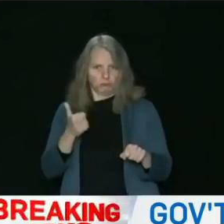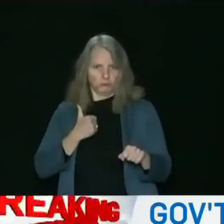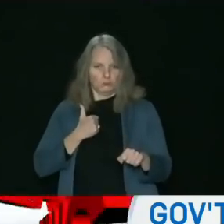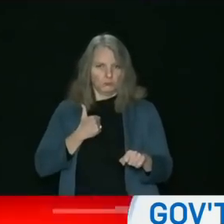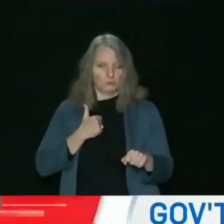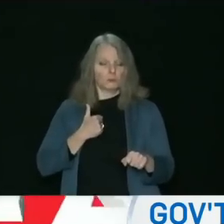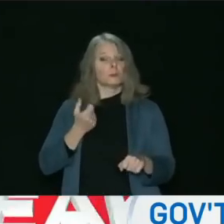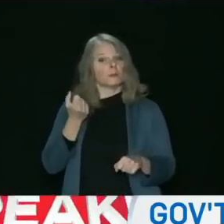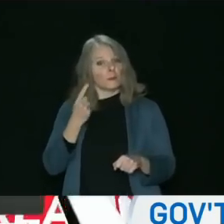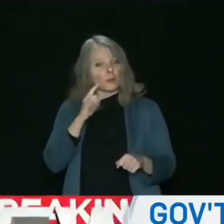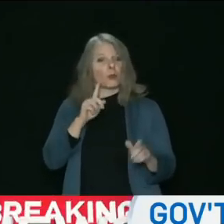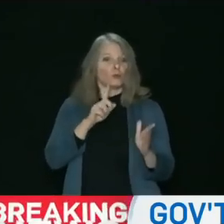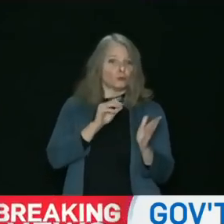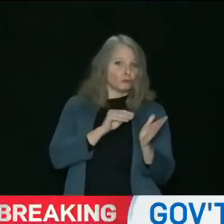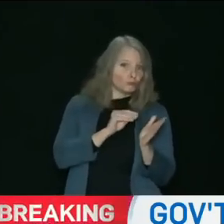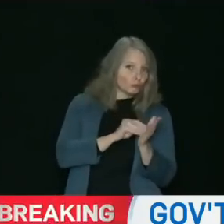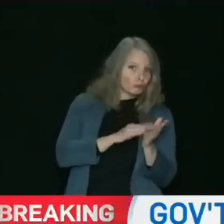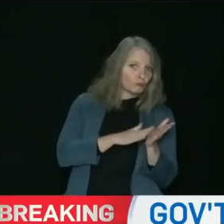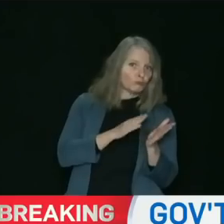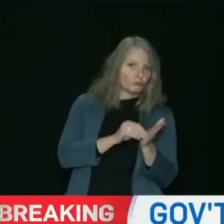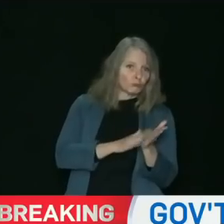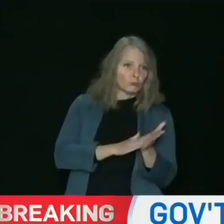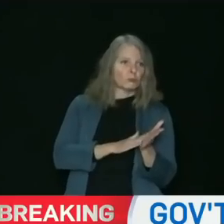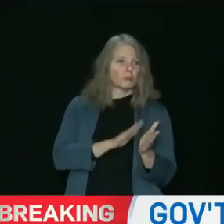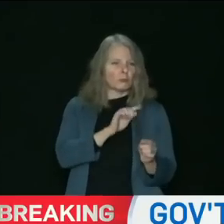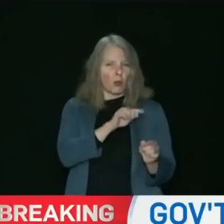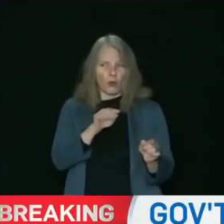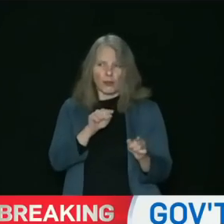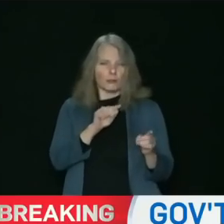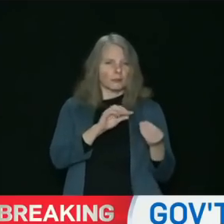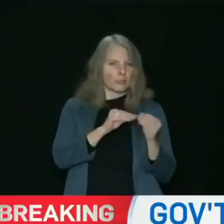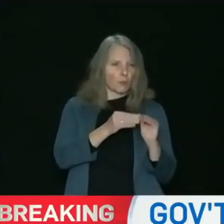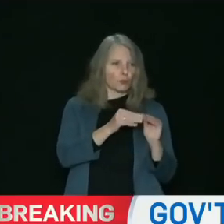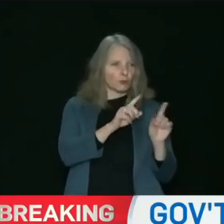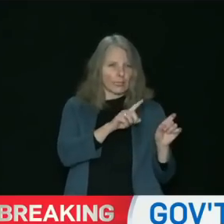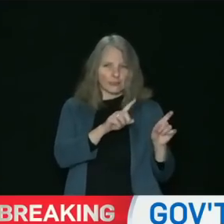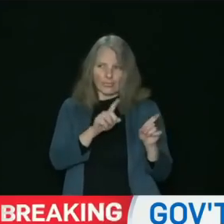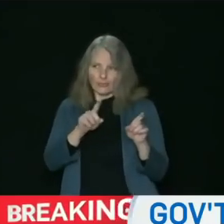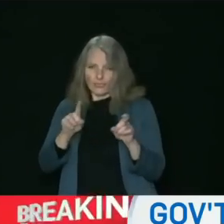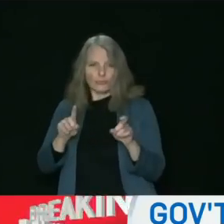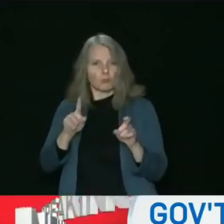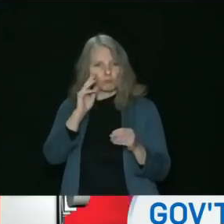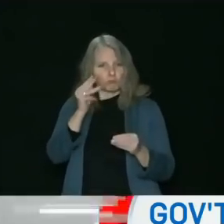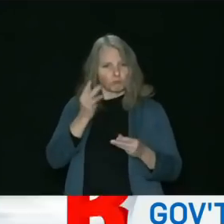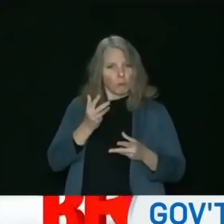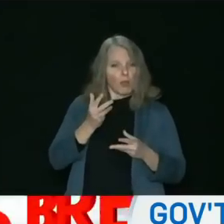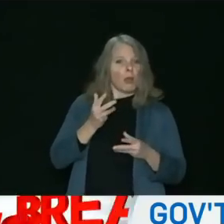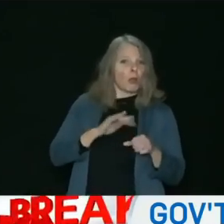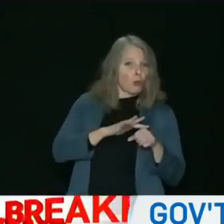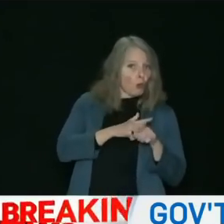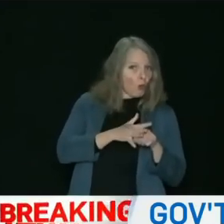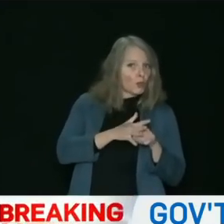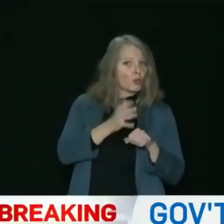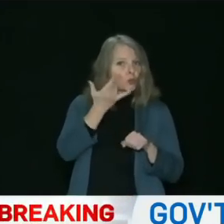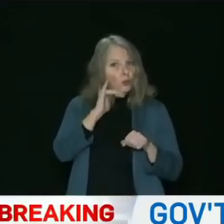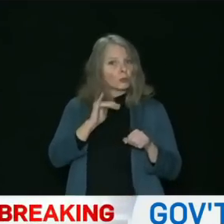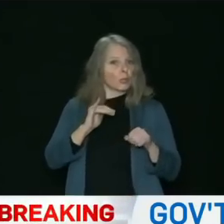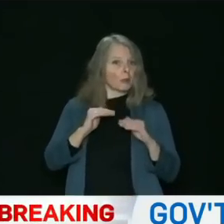BROADLY AND UNDERESTIMATES THE REAL BURDEN OF THE INFECTION WITHIN THE GENERAL POPULATION.